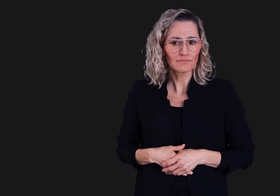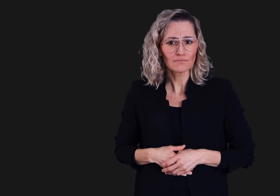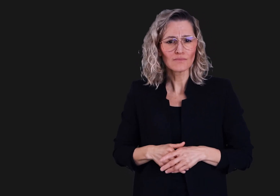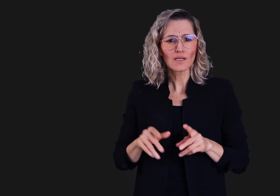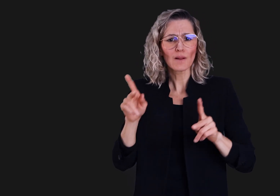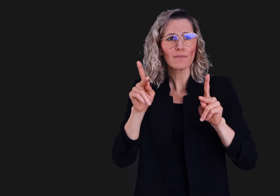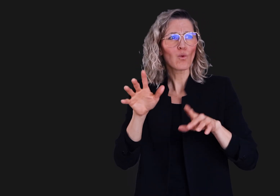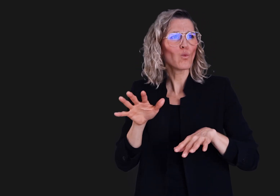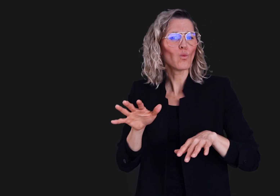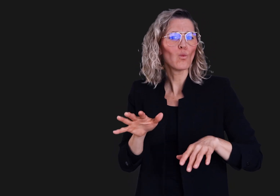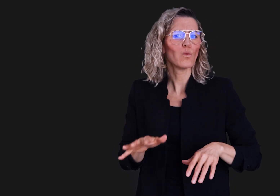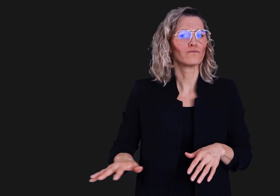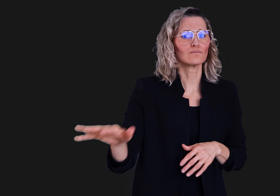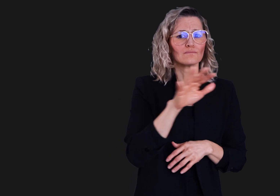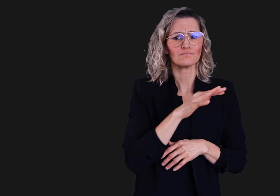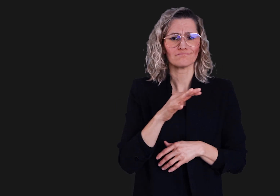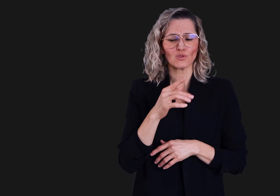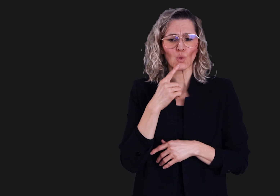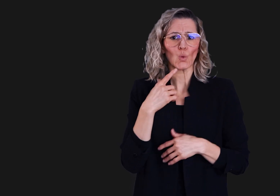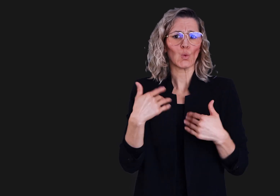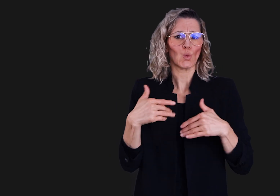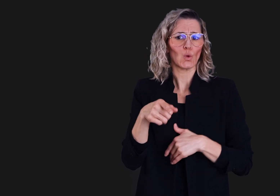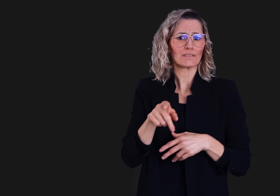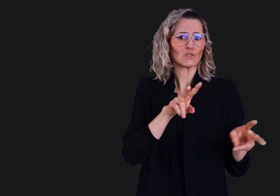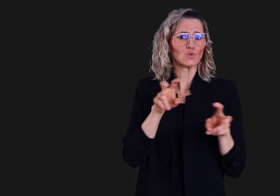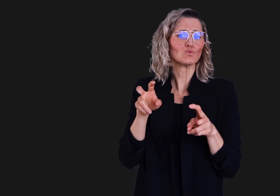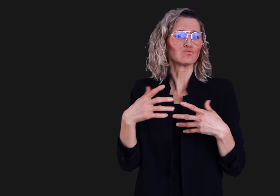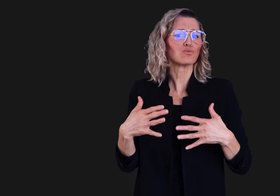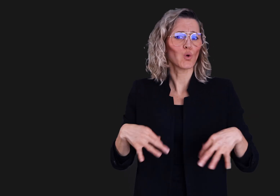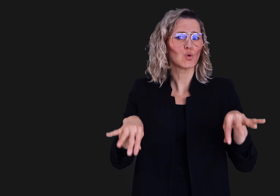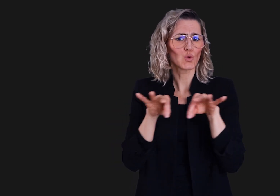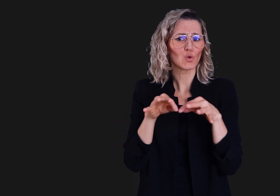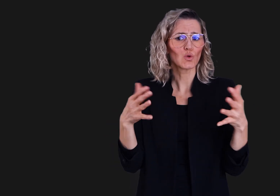People everywhere thought these issues were important.